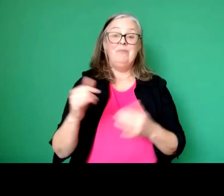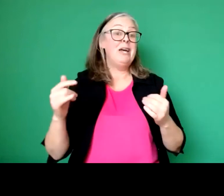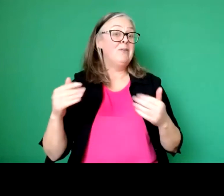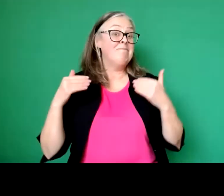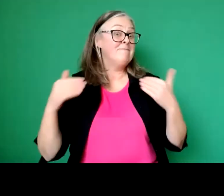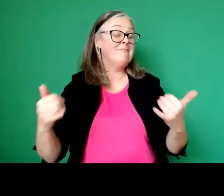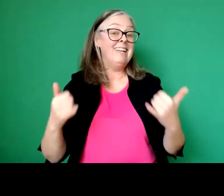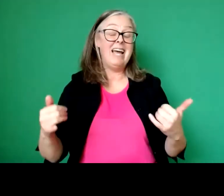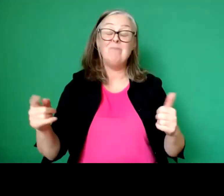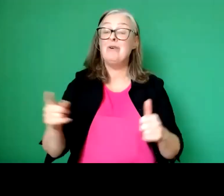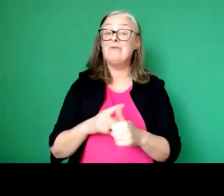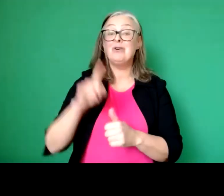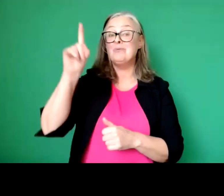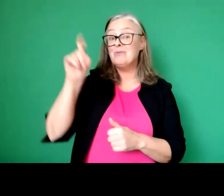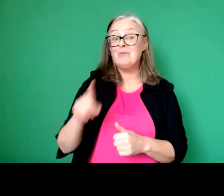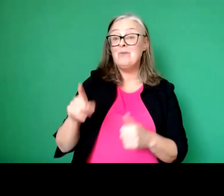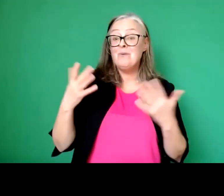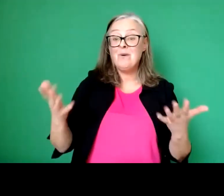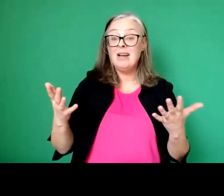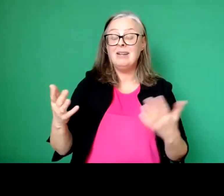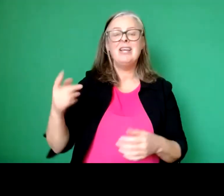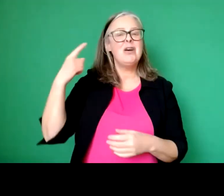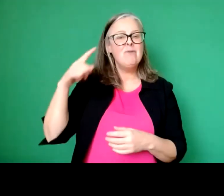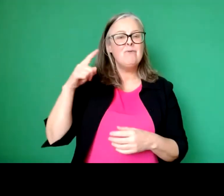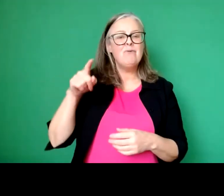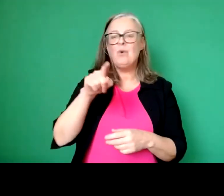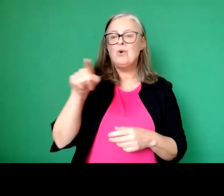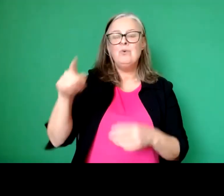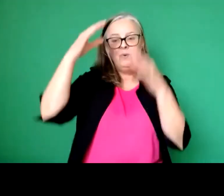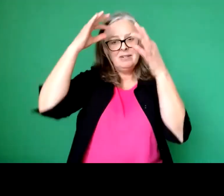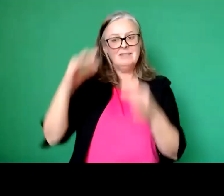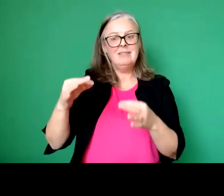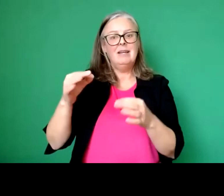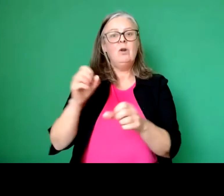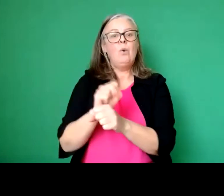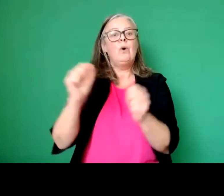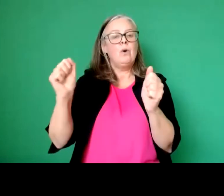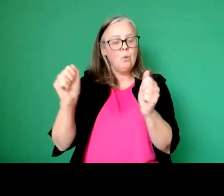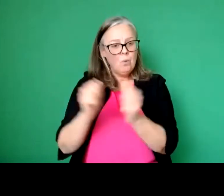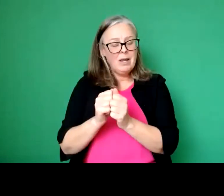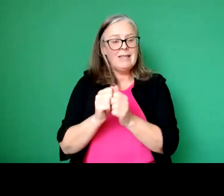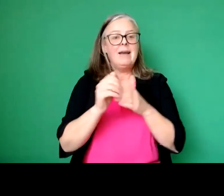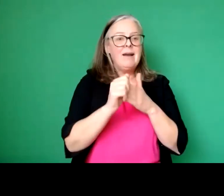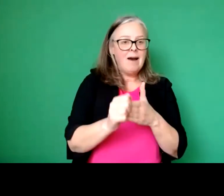pet co-panelists is why did you decide to work with a guide or service dog what benefit did